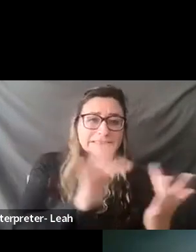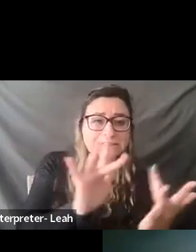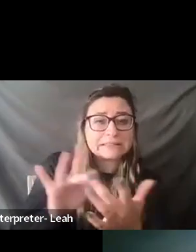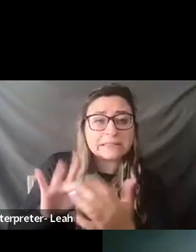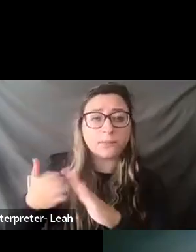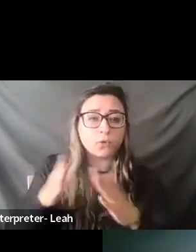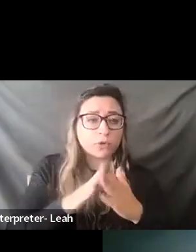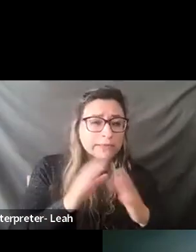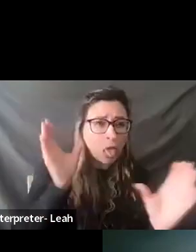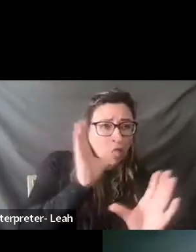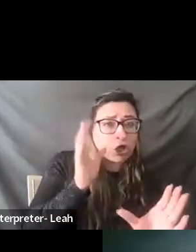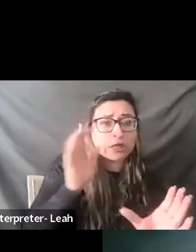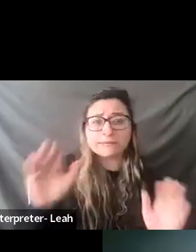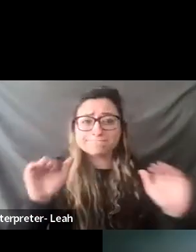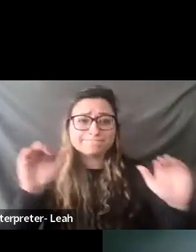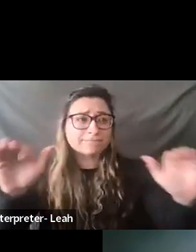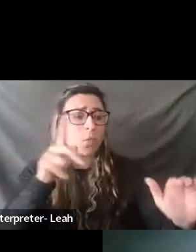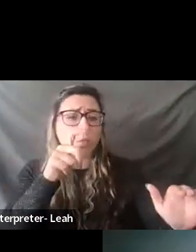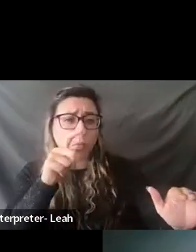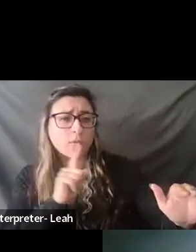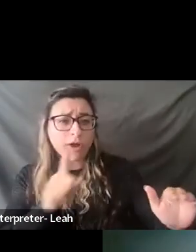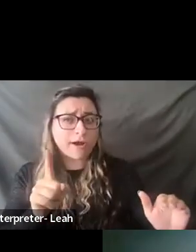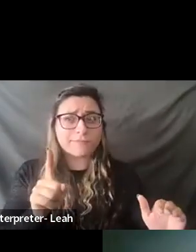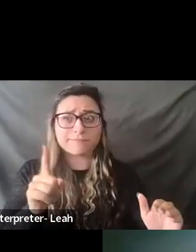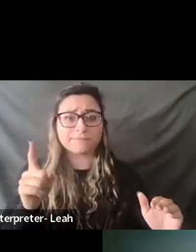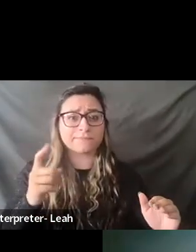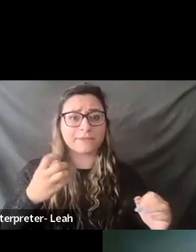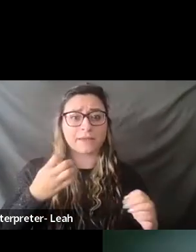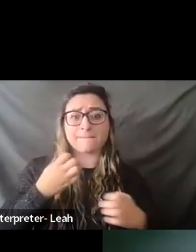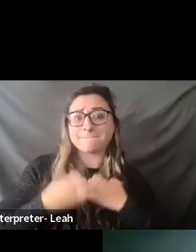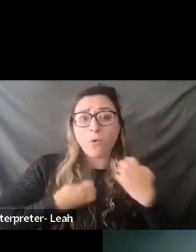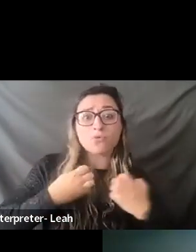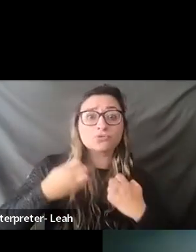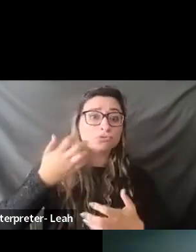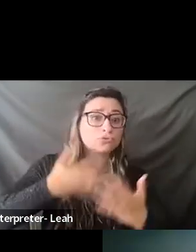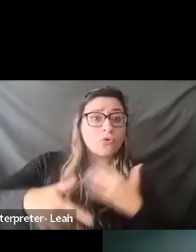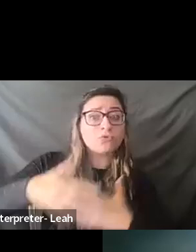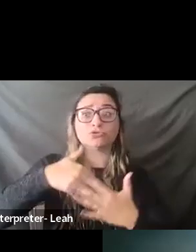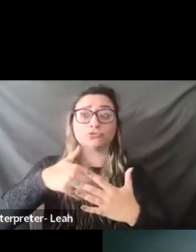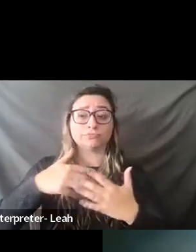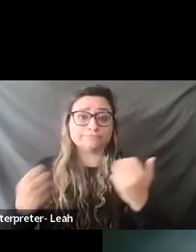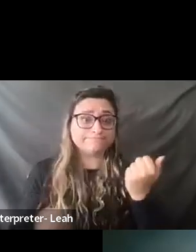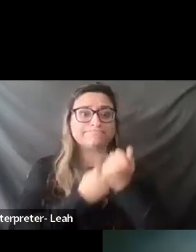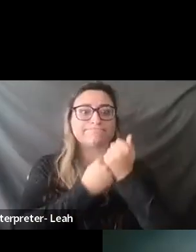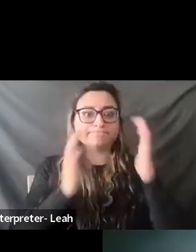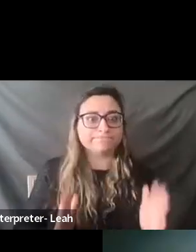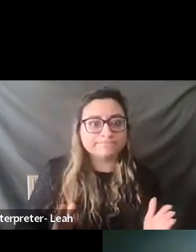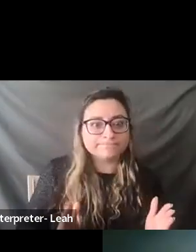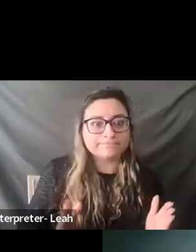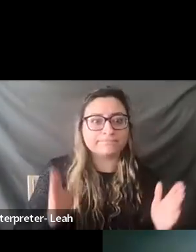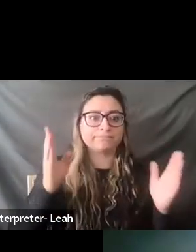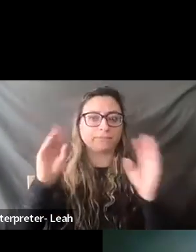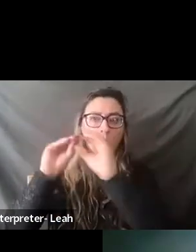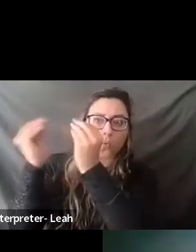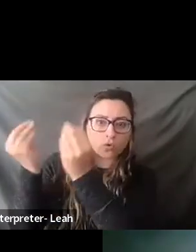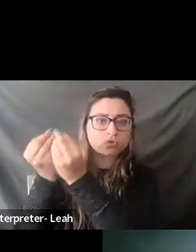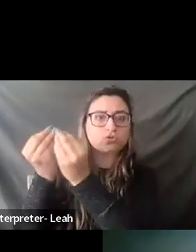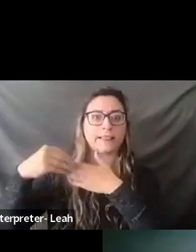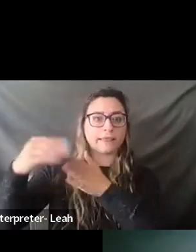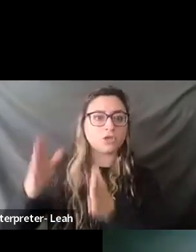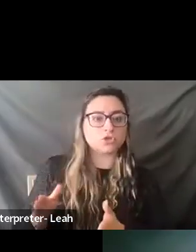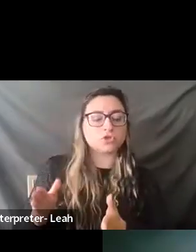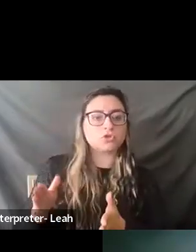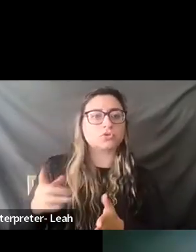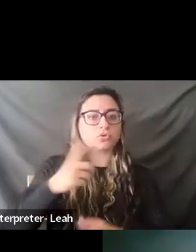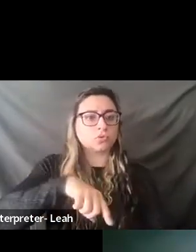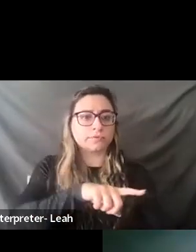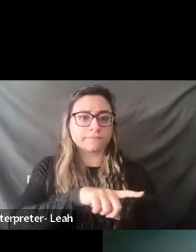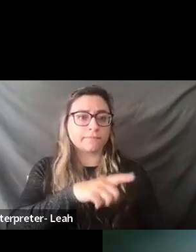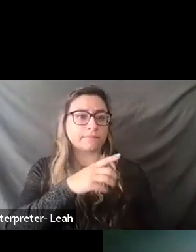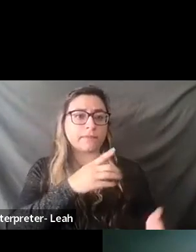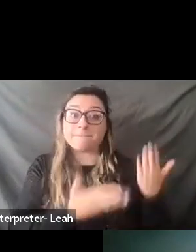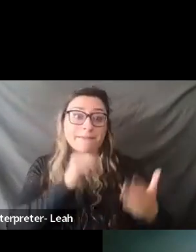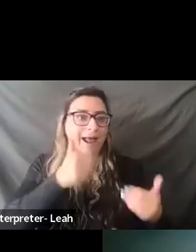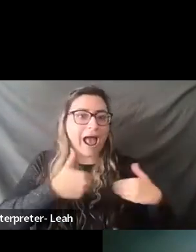Often they are, but sometimes they are not.